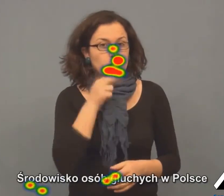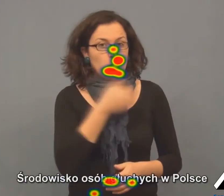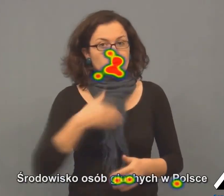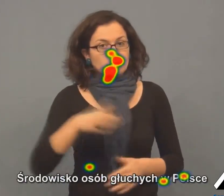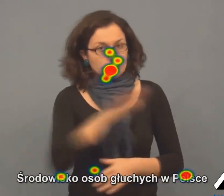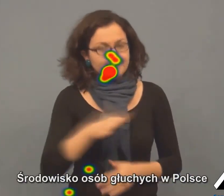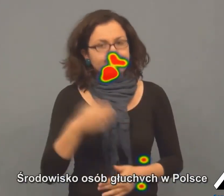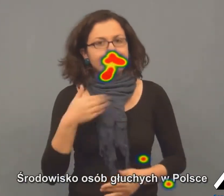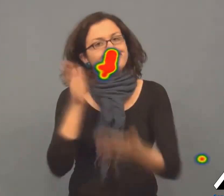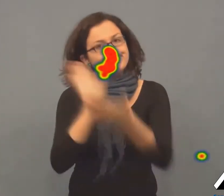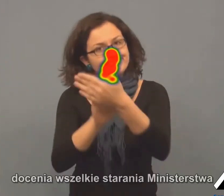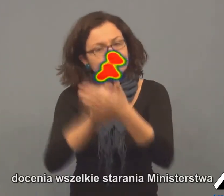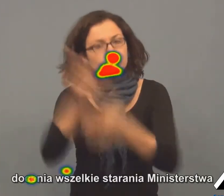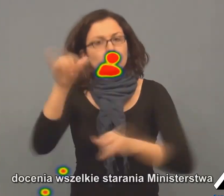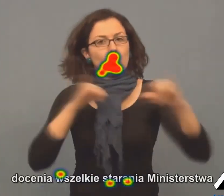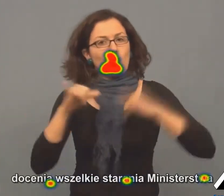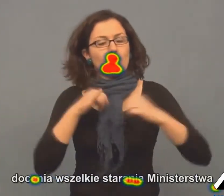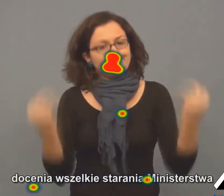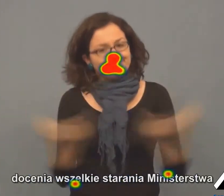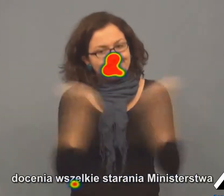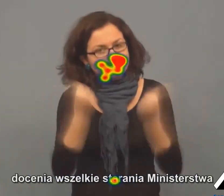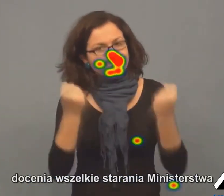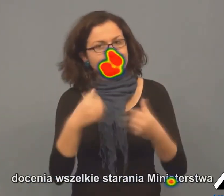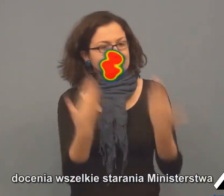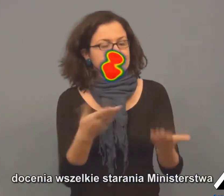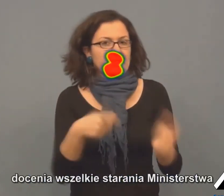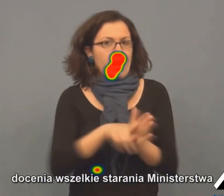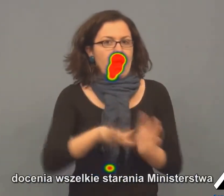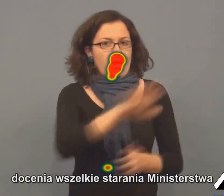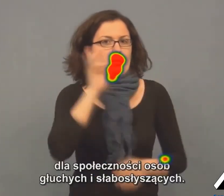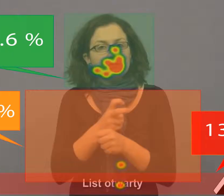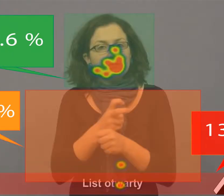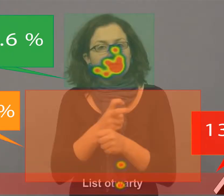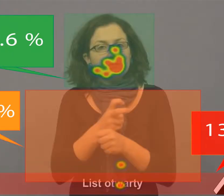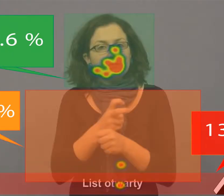An illustration showing the percentage of time spent looking at individual fields constitutes a proof of this.